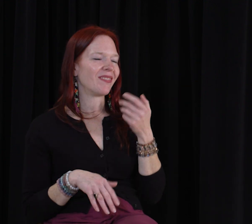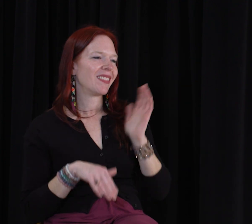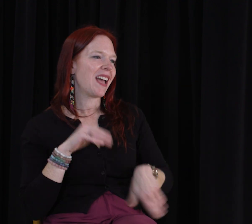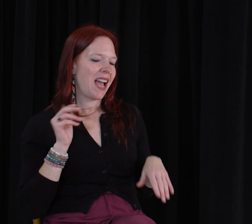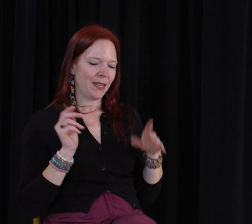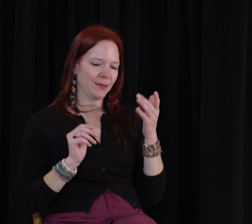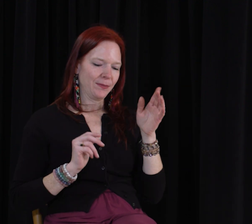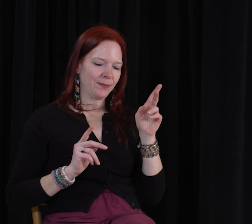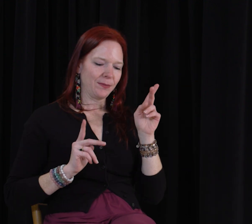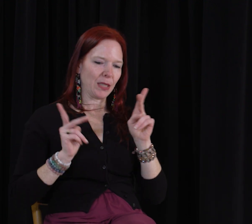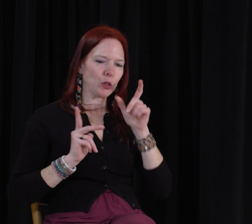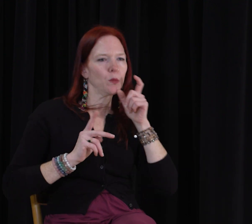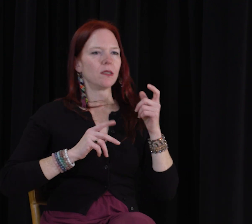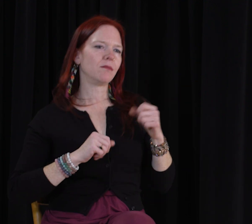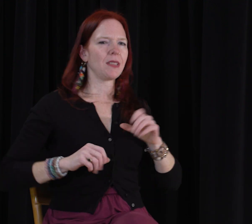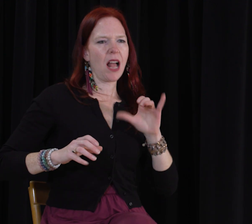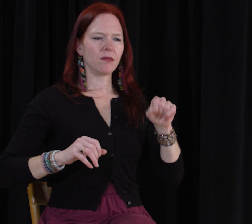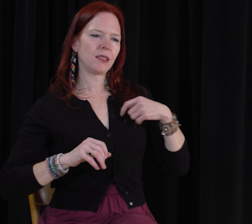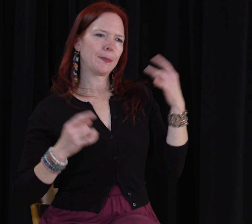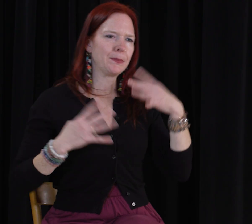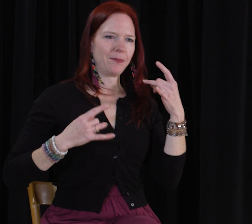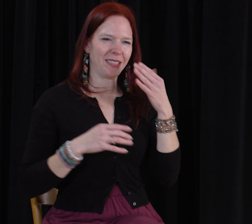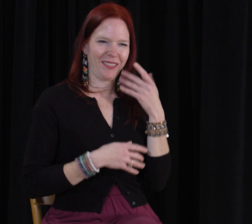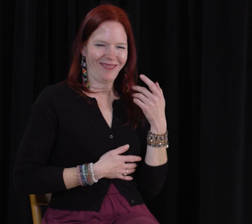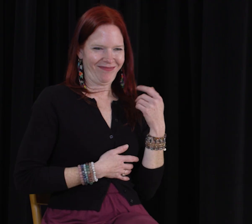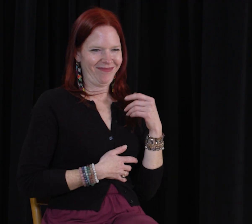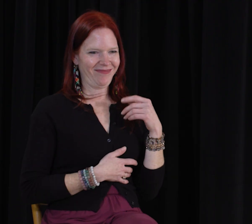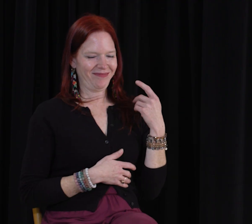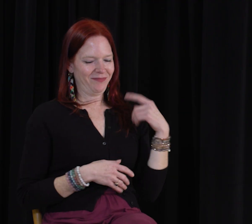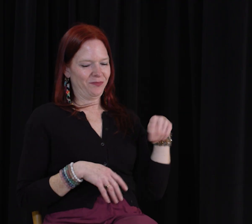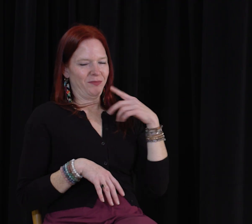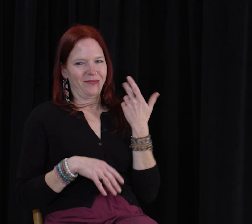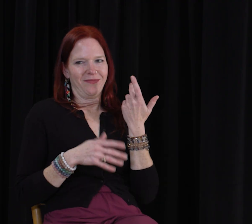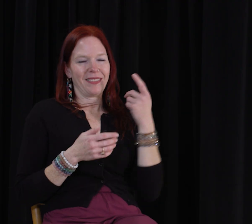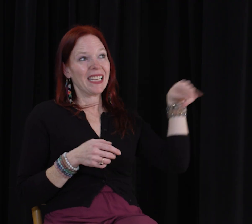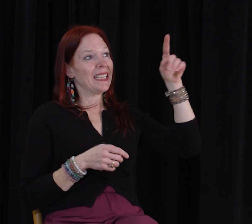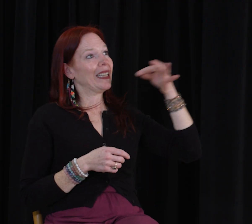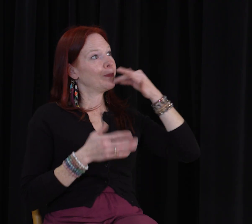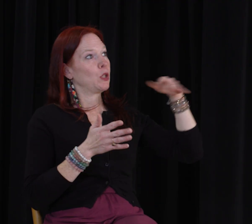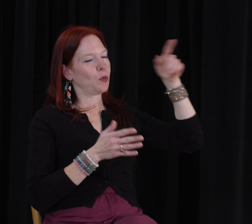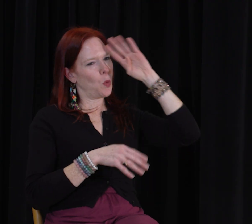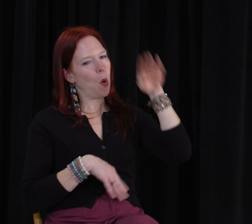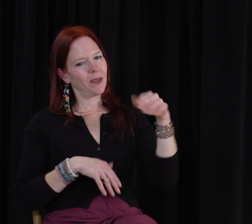People who boast themselves may not be understanding. The experts know you have to be a beginner